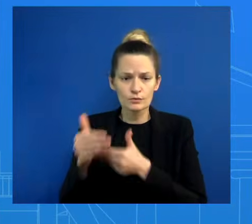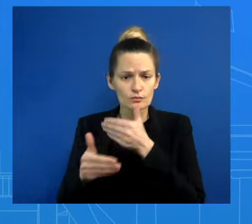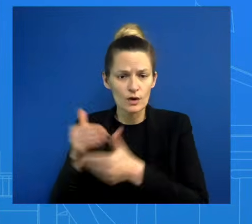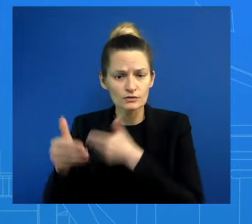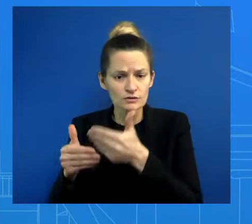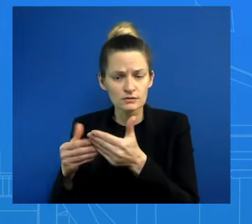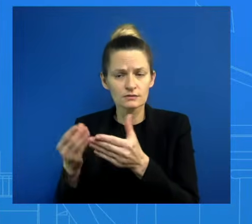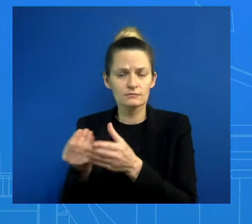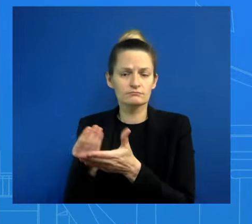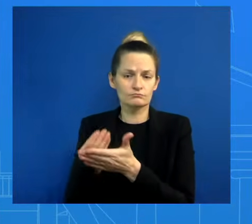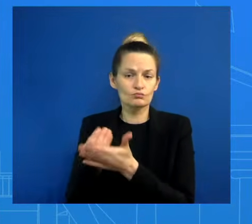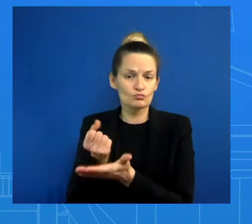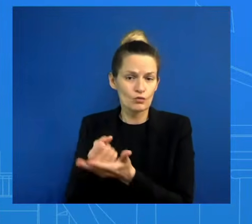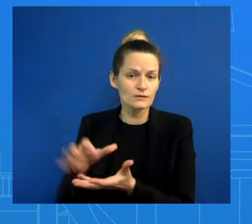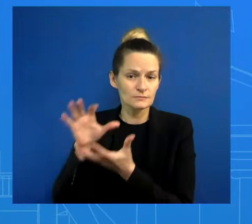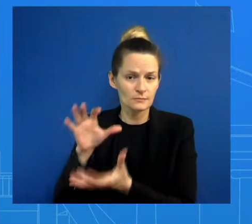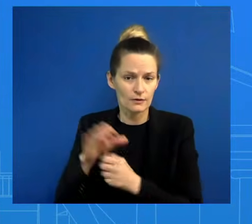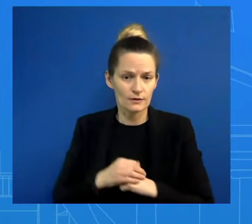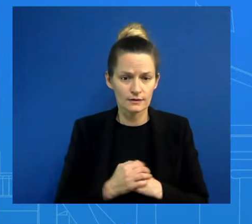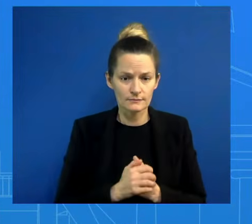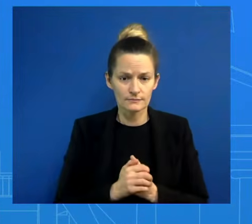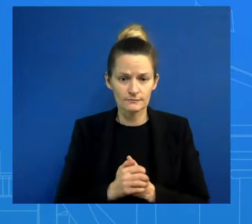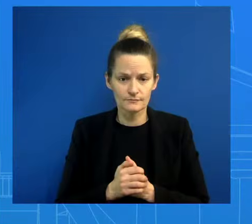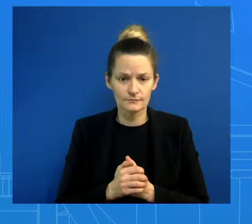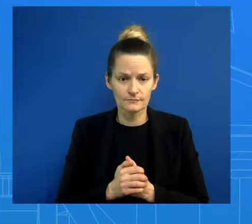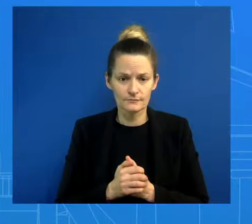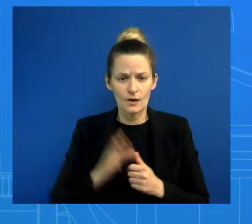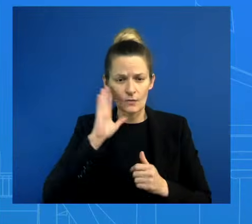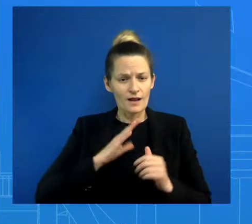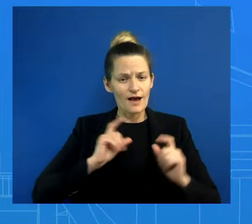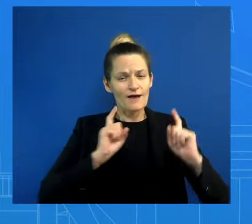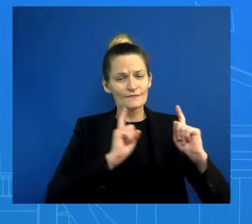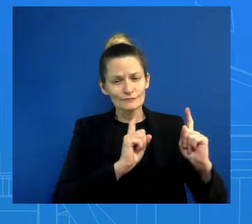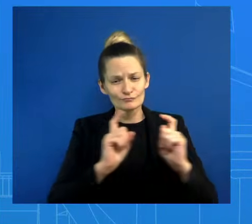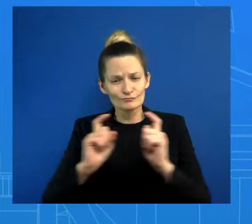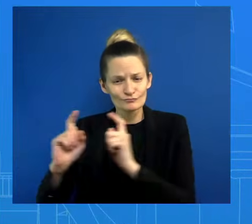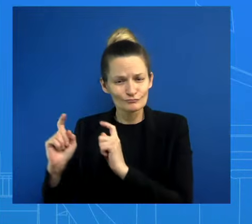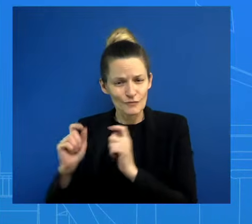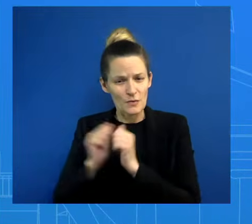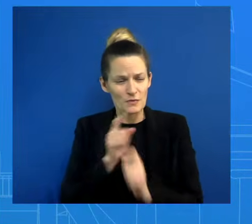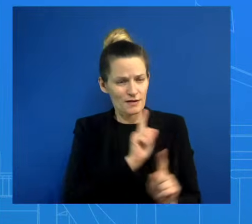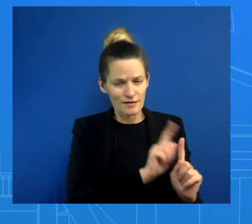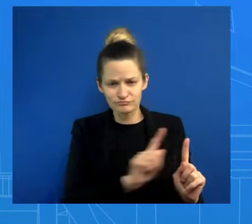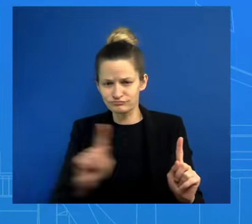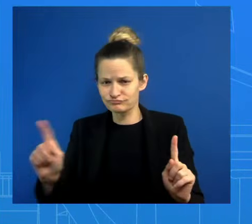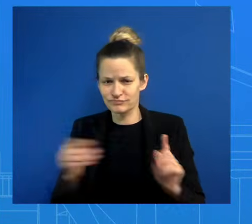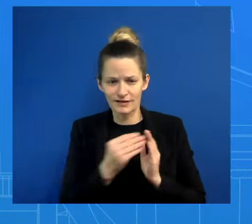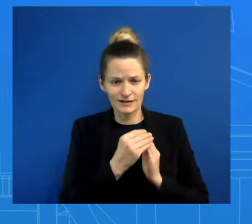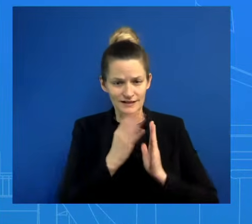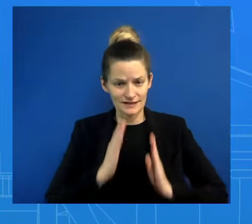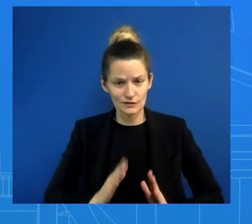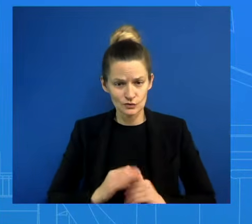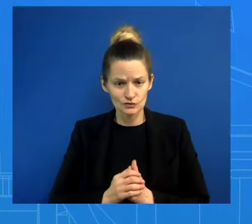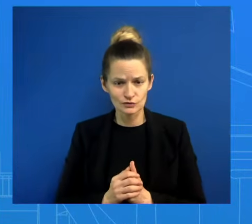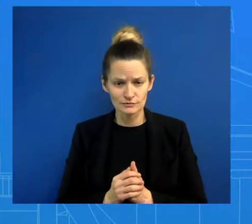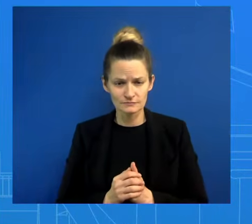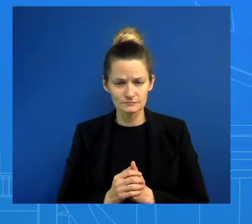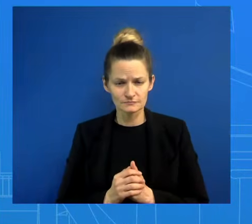In the afternoon, the President will participate in the leaders' session on Promoting Food Security and Food Systems Resilience.